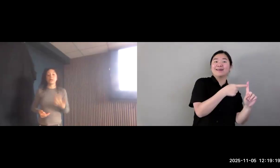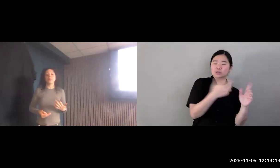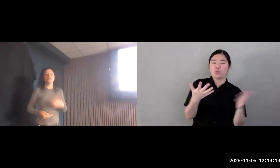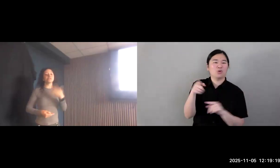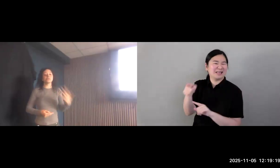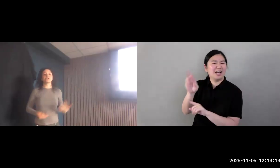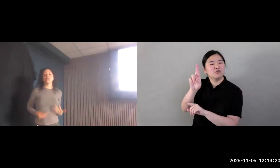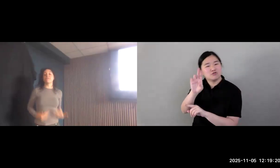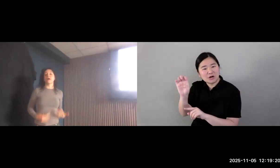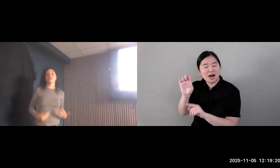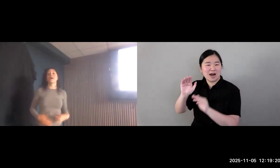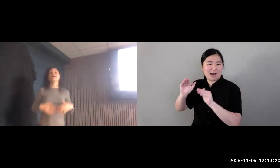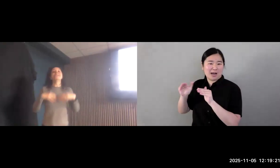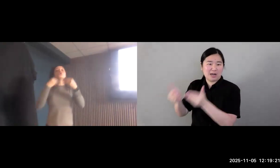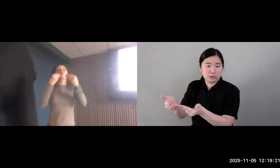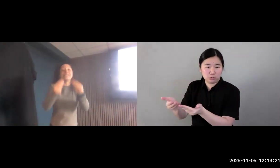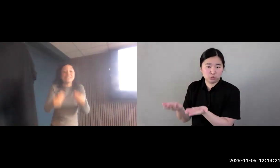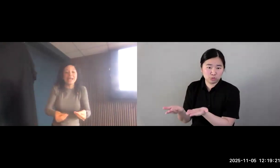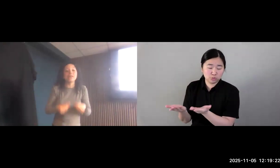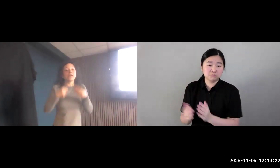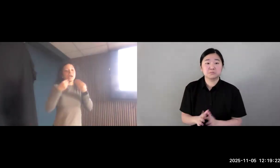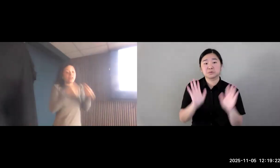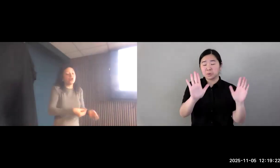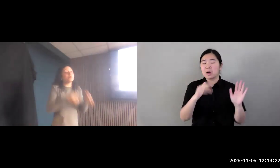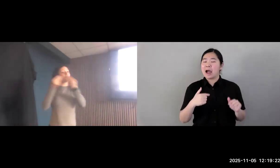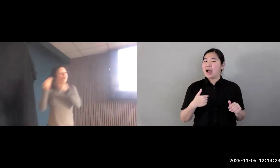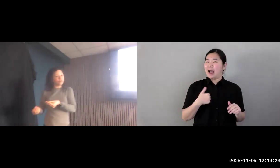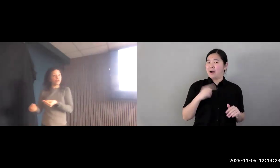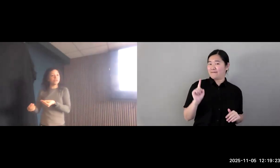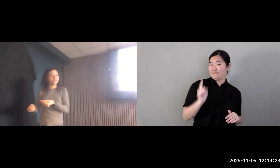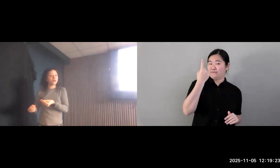So, for example, some studies have found that to maintain a human reference.